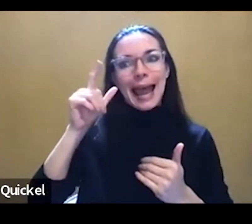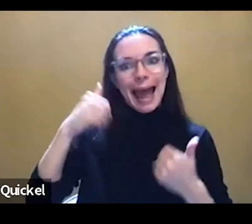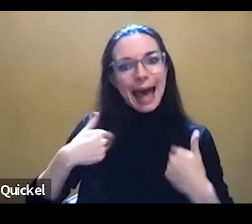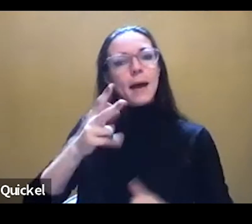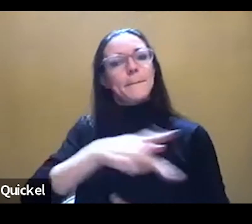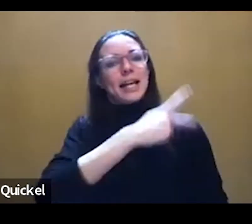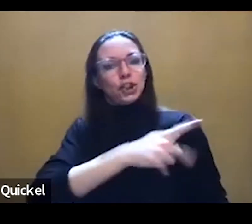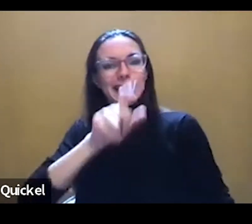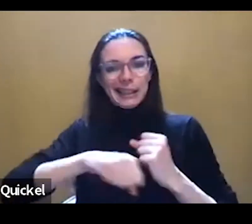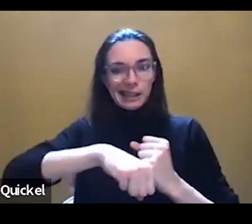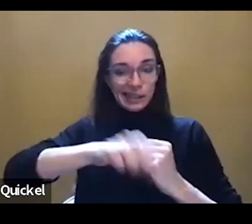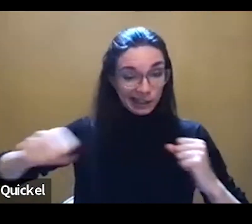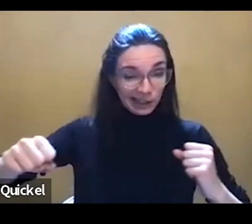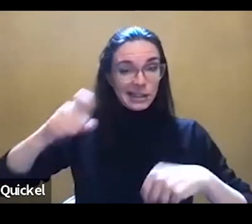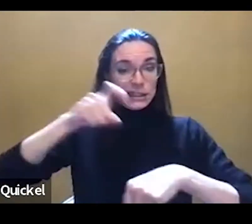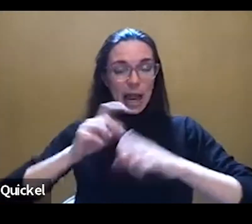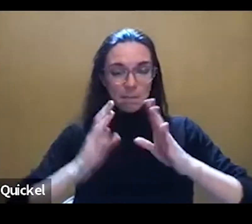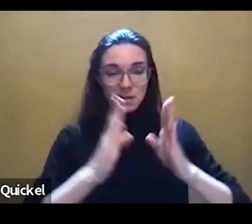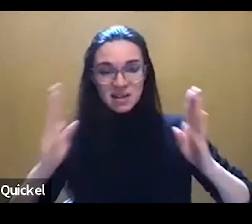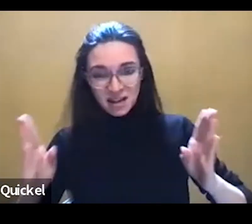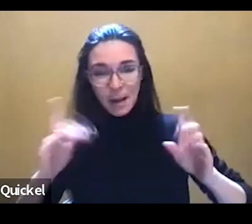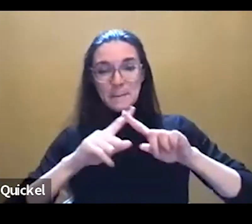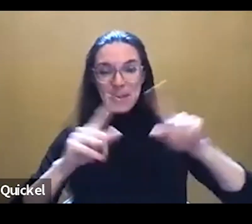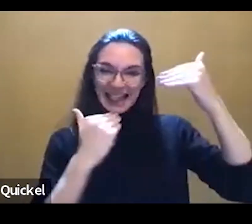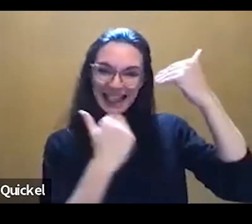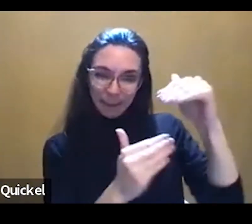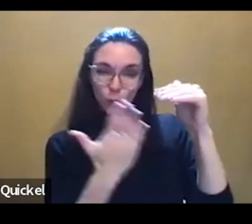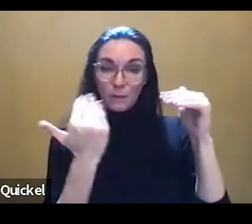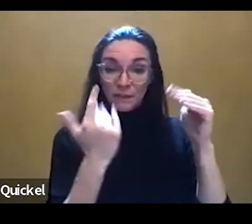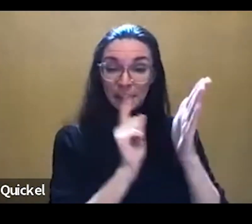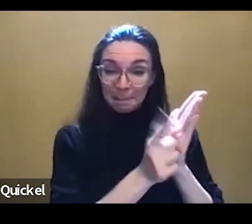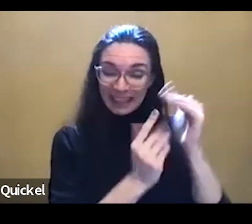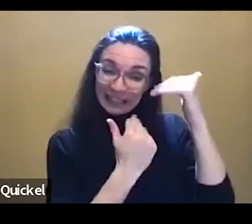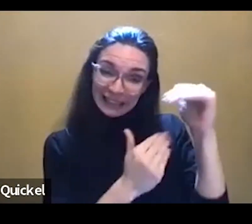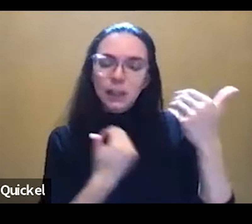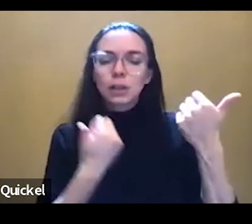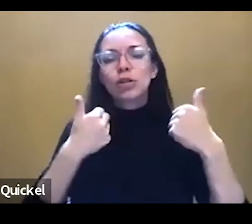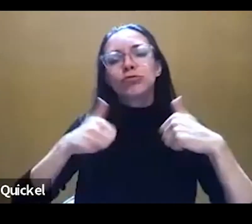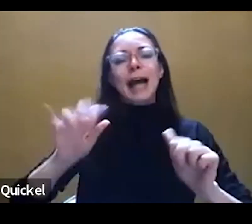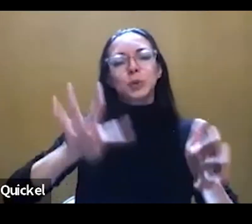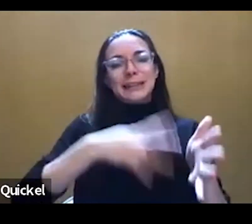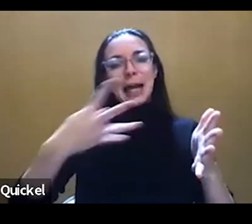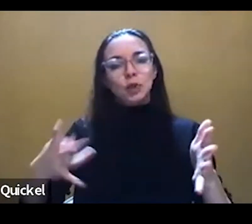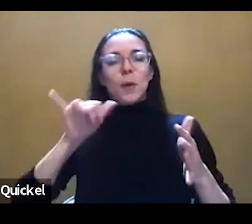time period but could only give that patient a 15-minute slot, they would try to schedule the patient for just before lunch so